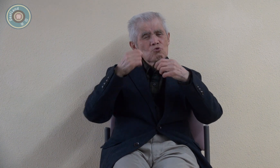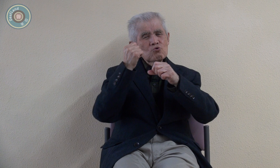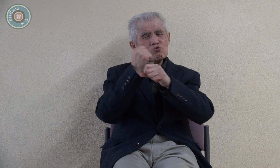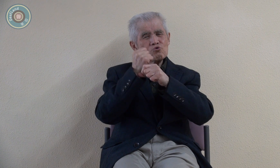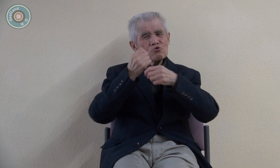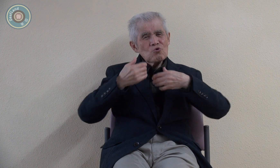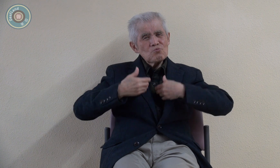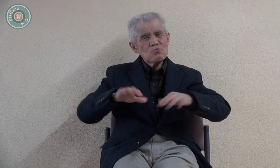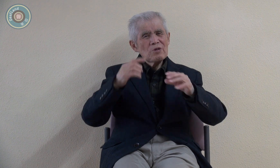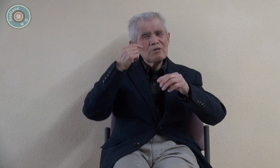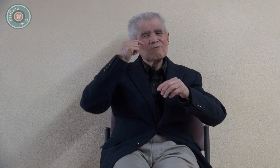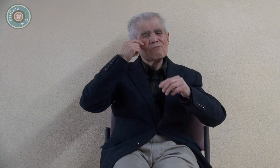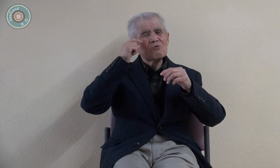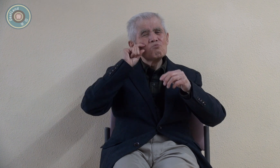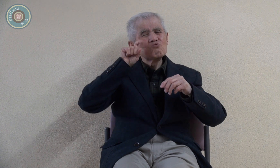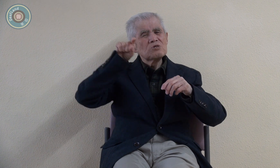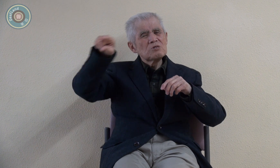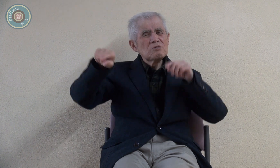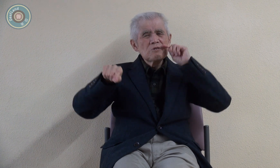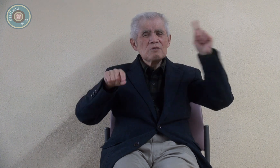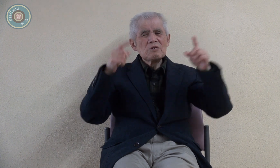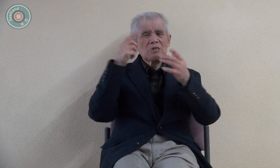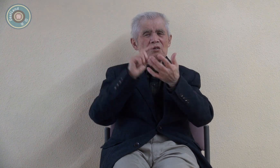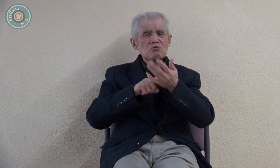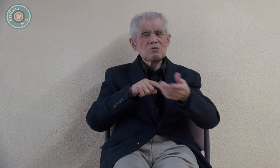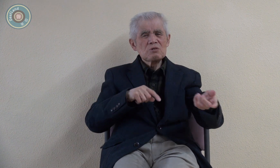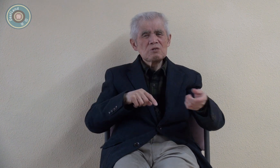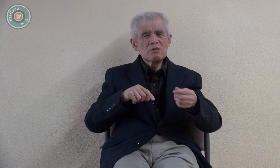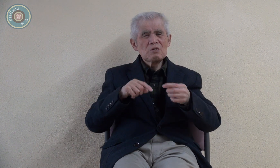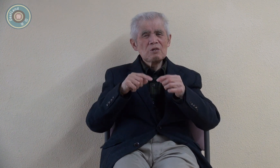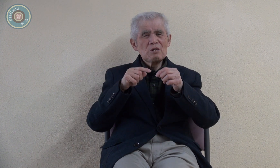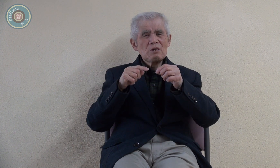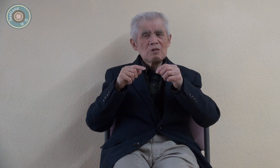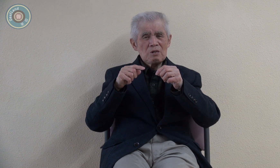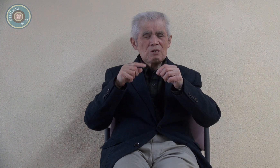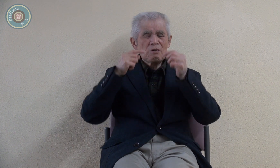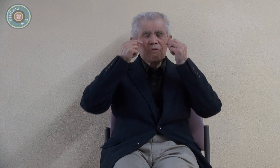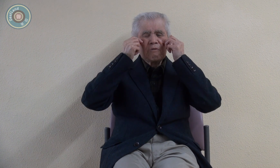Maggots were everywhere